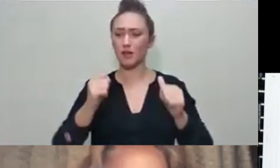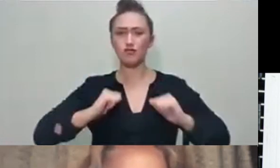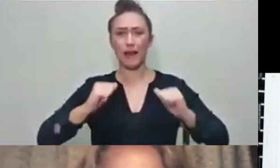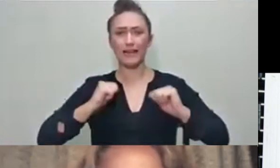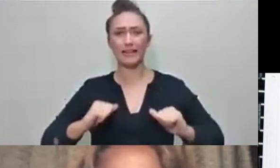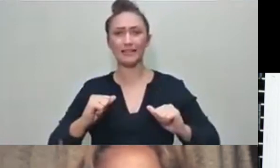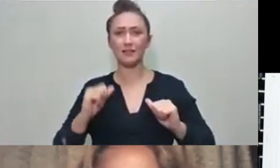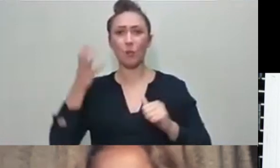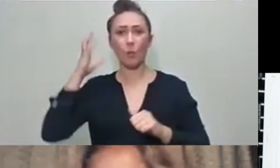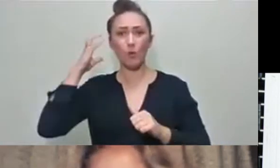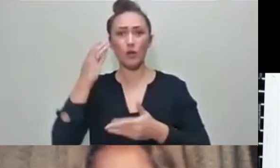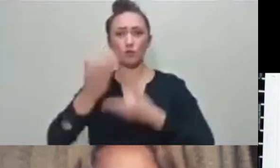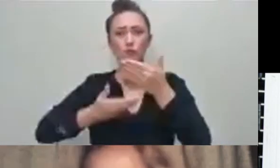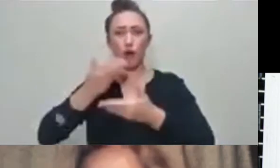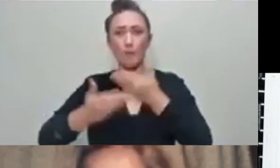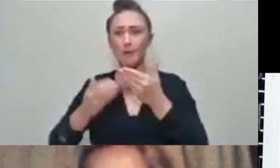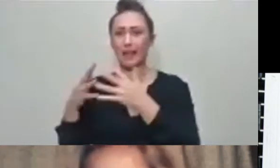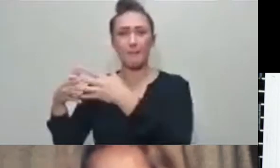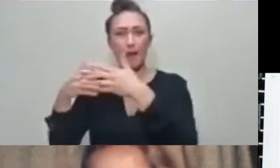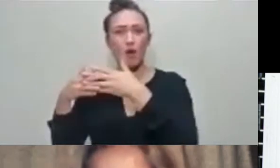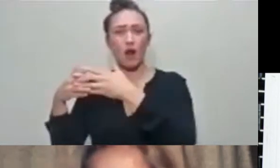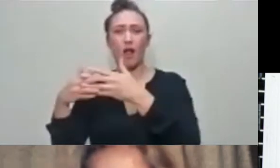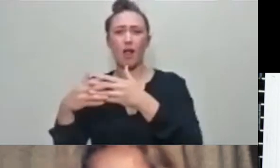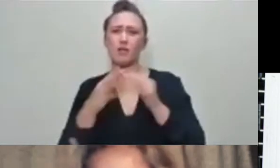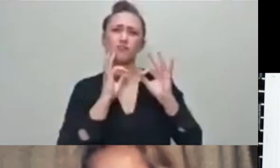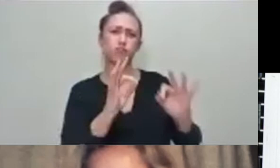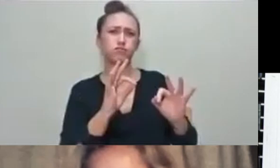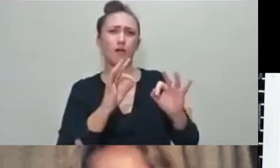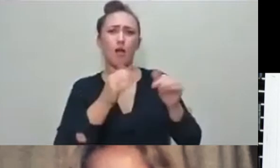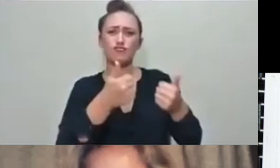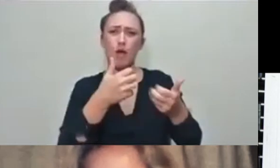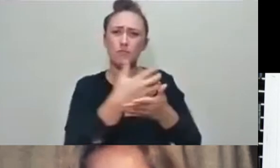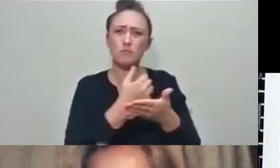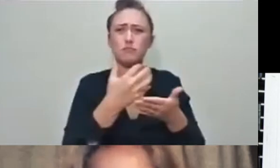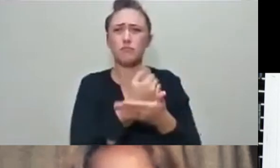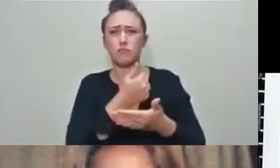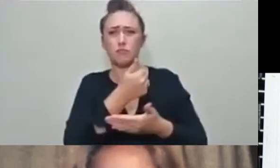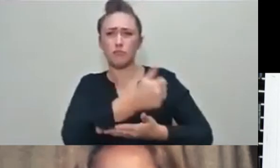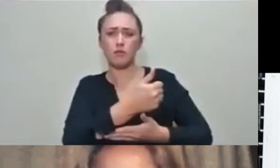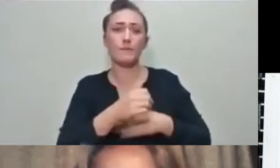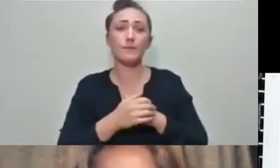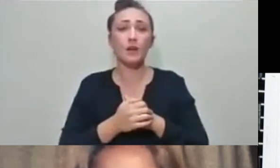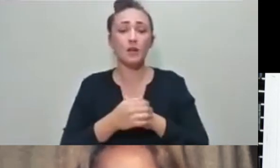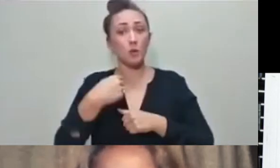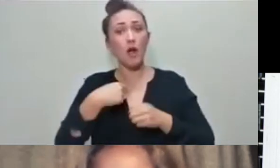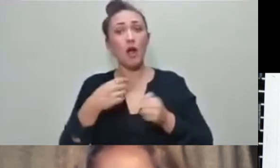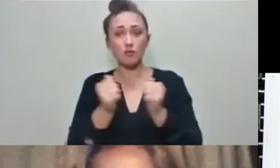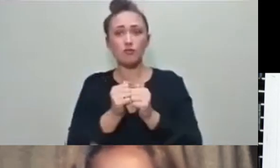so I agree with everybody that this COVID-19 has been a terrible time and very unsettling